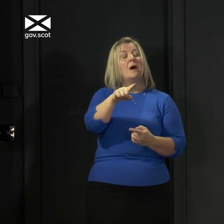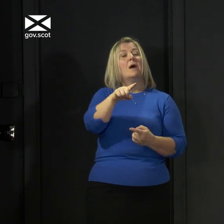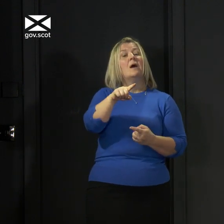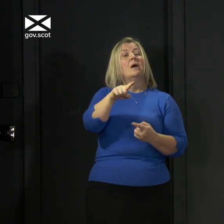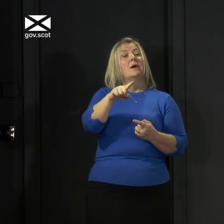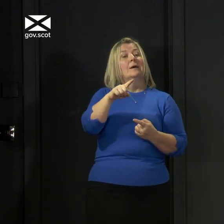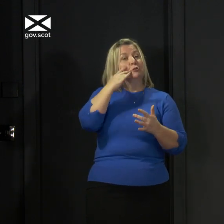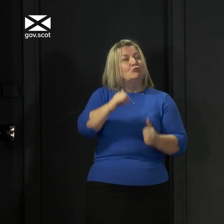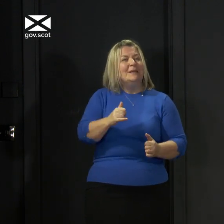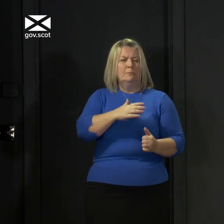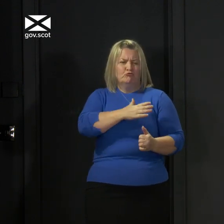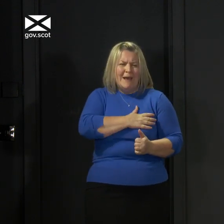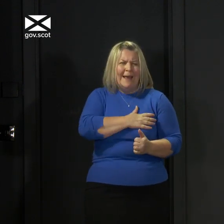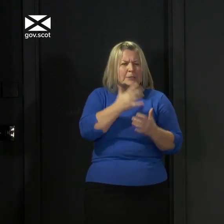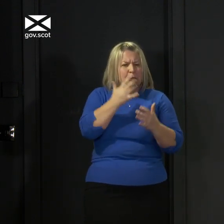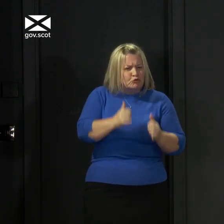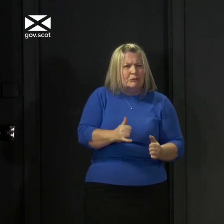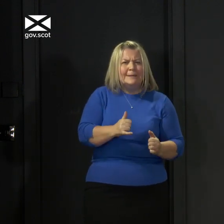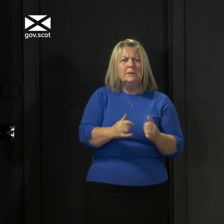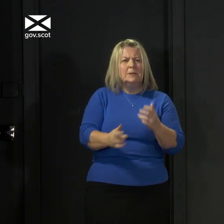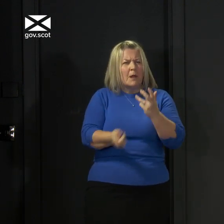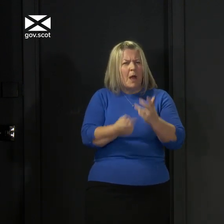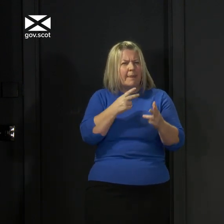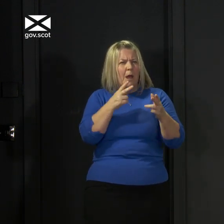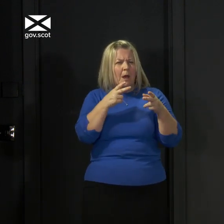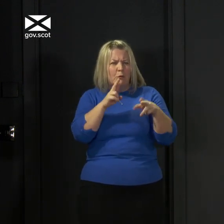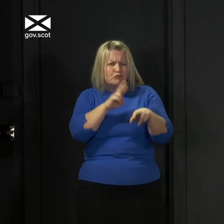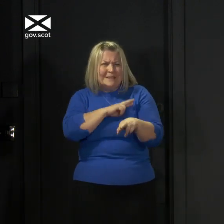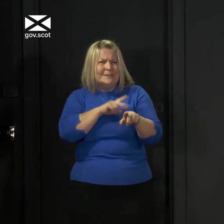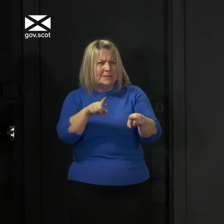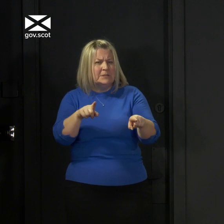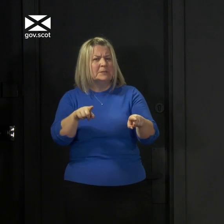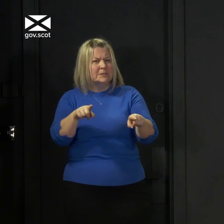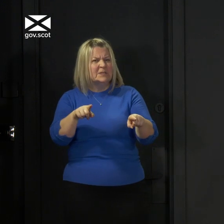was a very careful at consideration given to the balance of risk and both